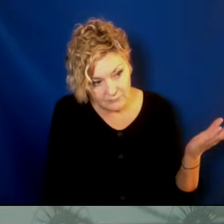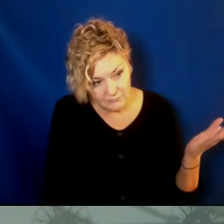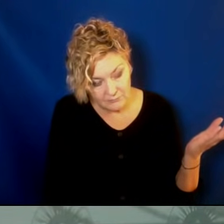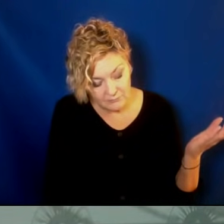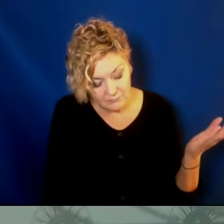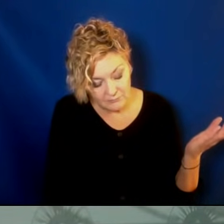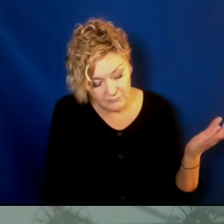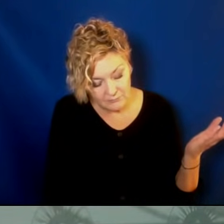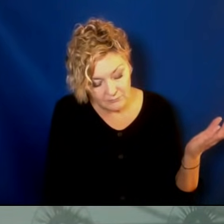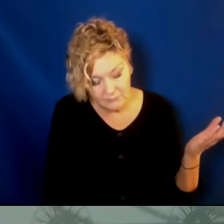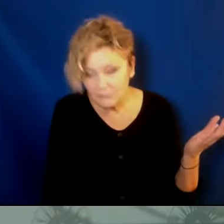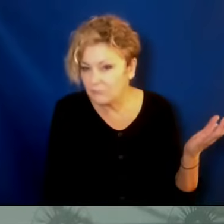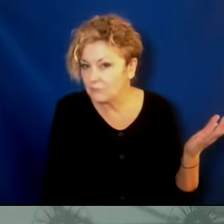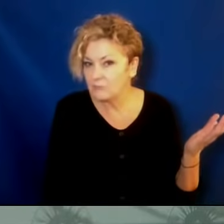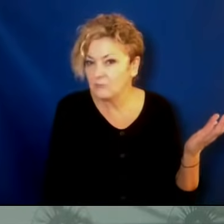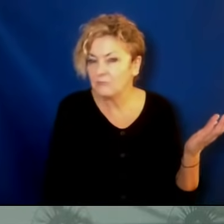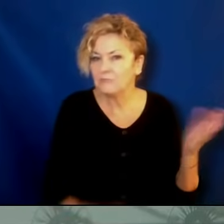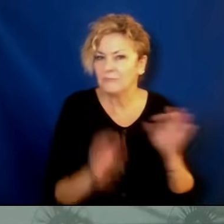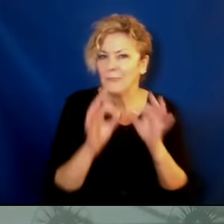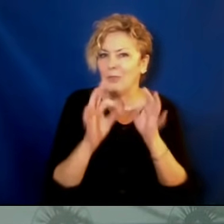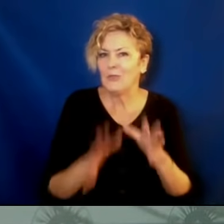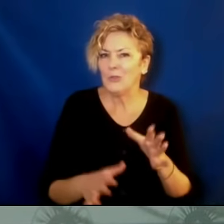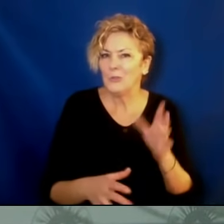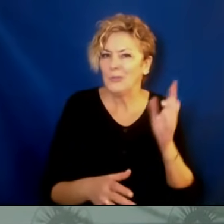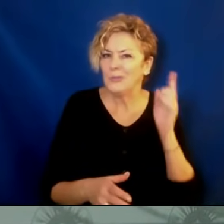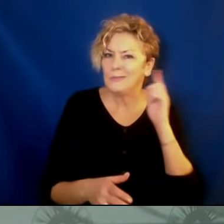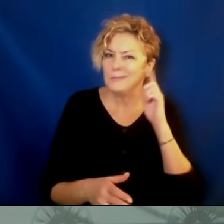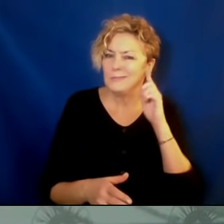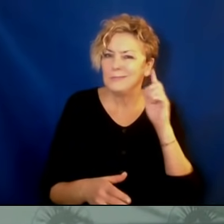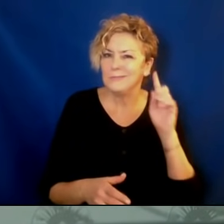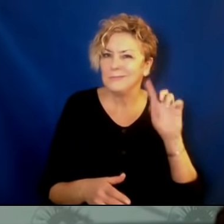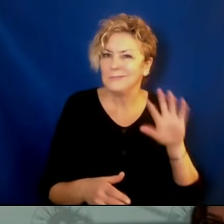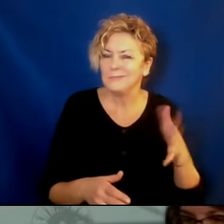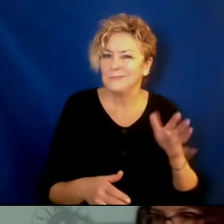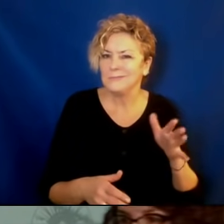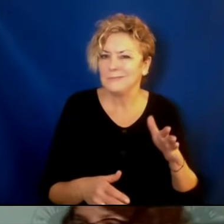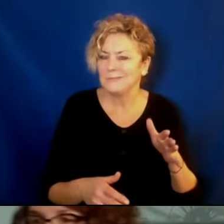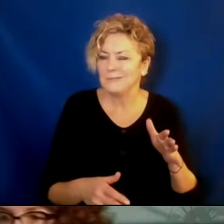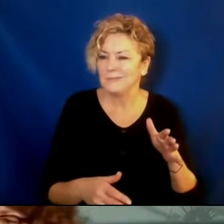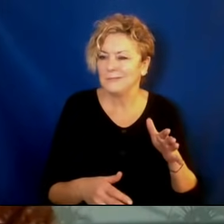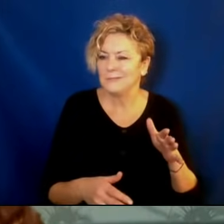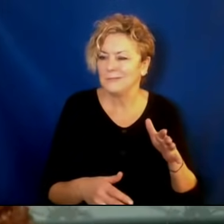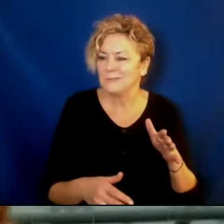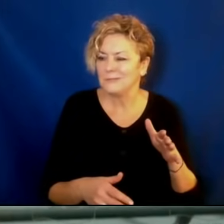Yes, international travel is one of the aspects and it is an important one but so I